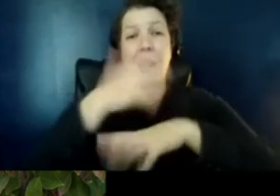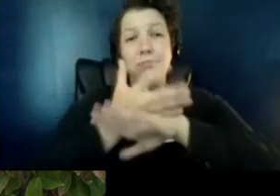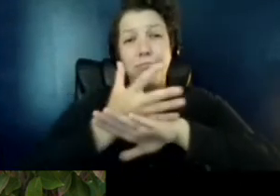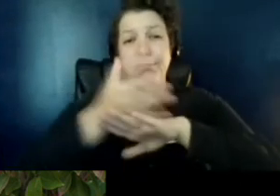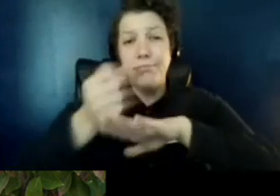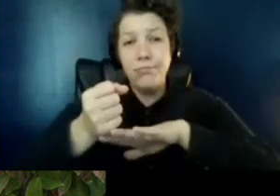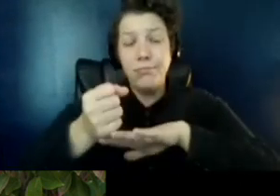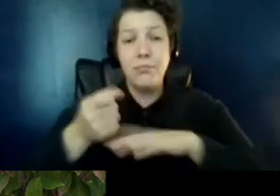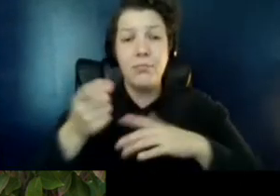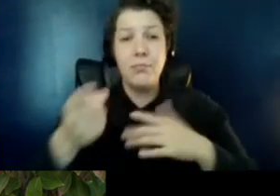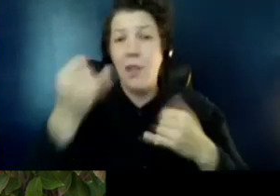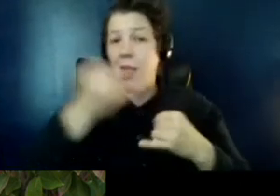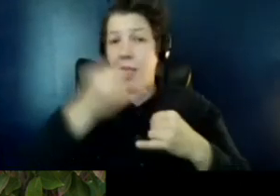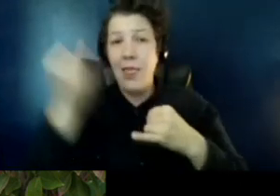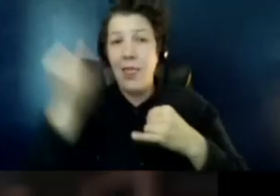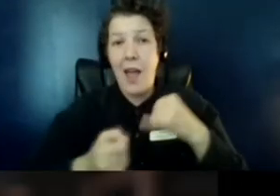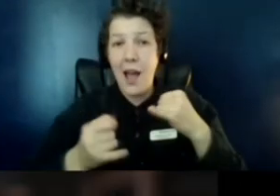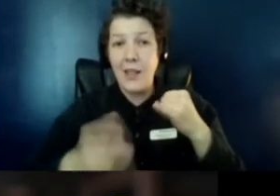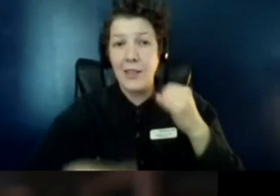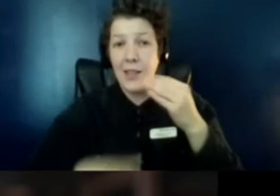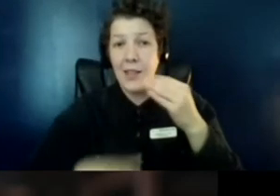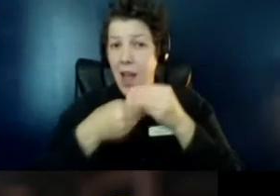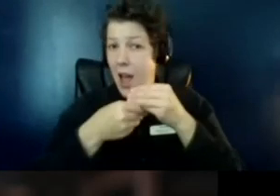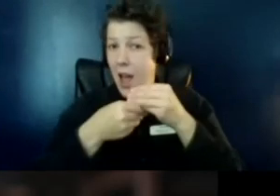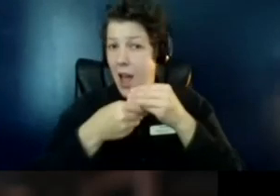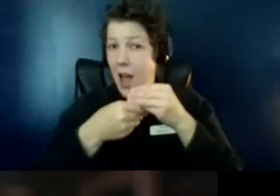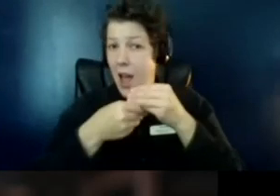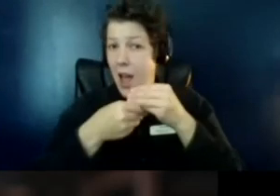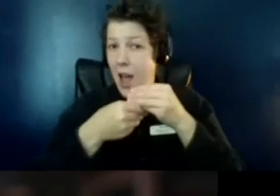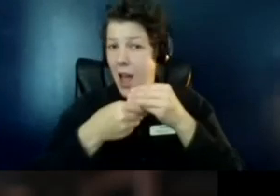at all? >> Well I think the standard right now is